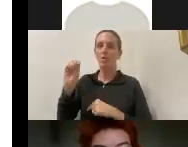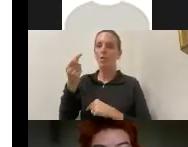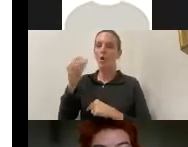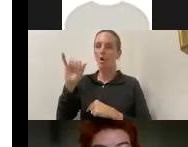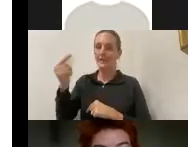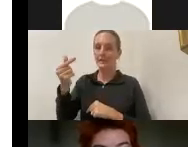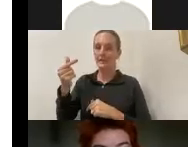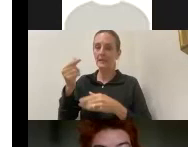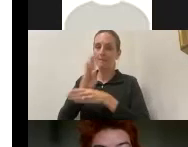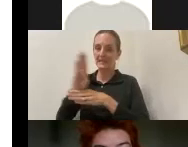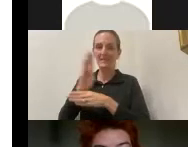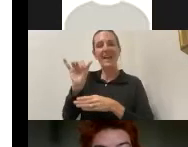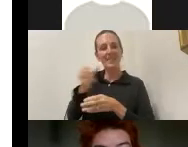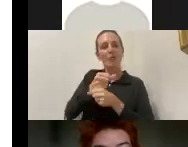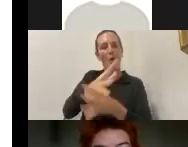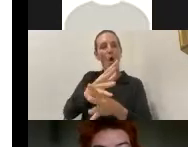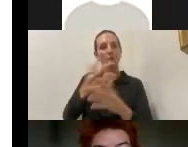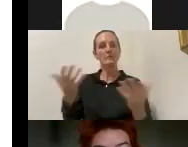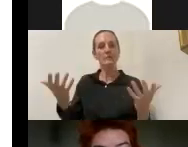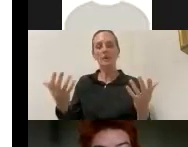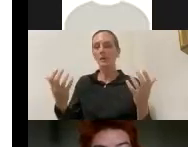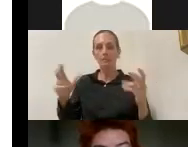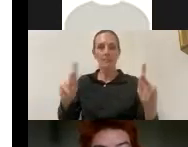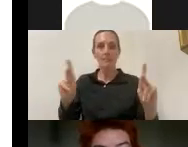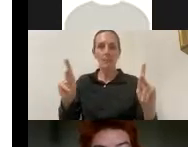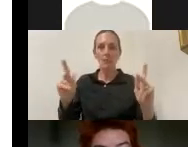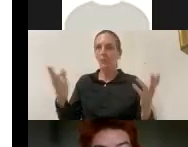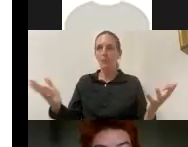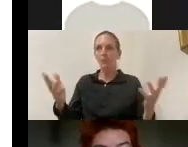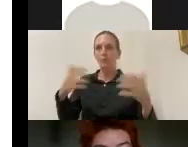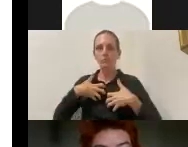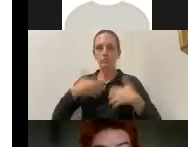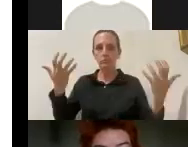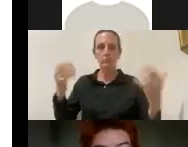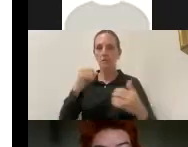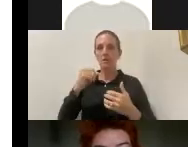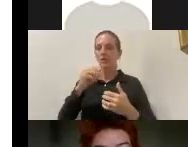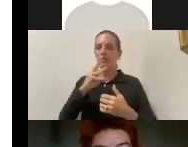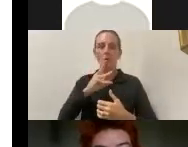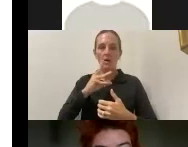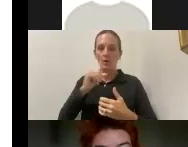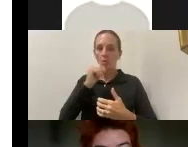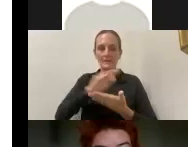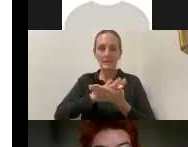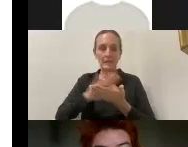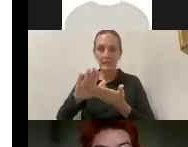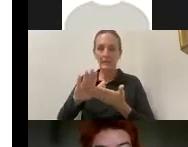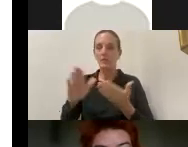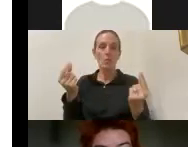of a movement. Obviously people couldn't live where there was unclean water and they couldn't survive there so they had to move closer into town.